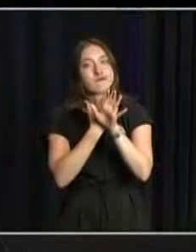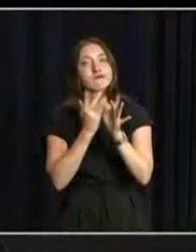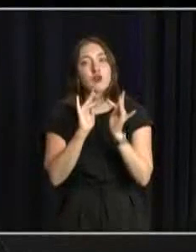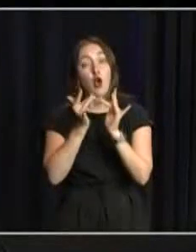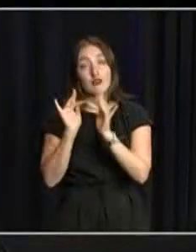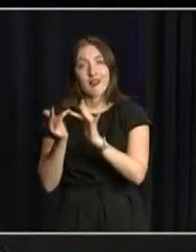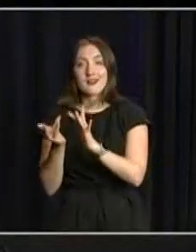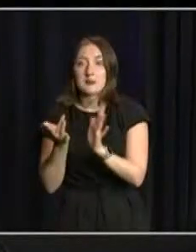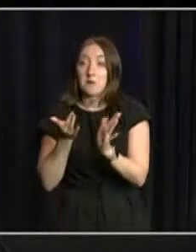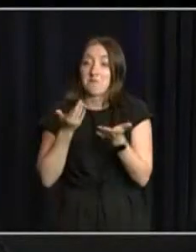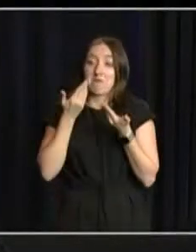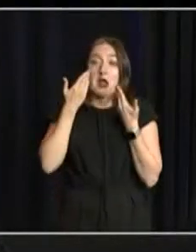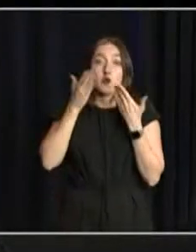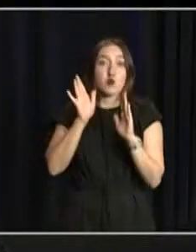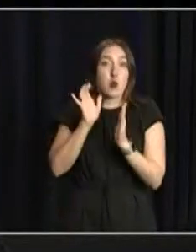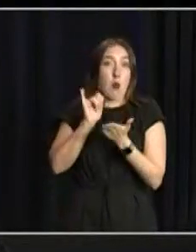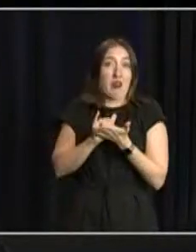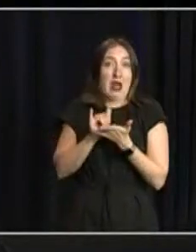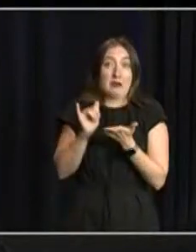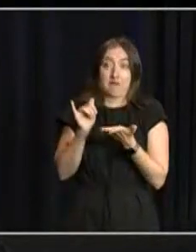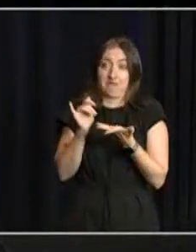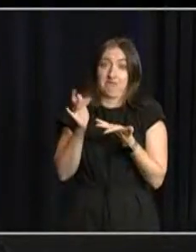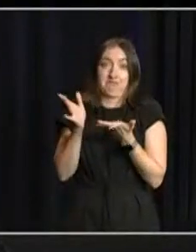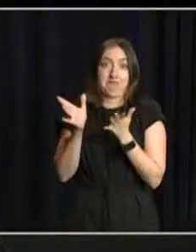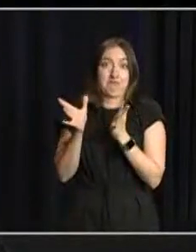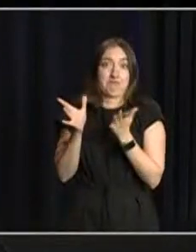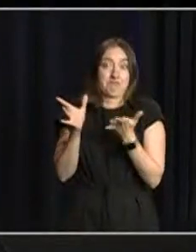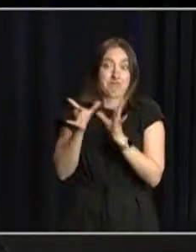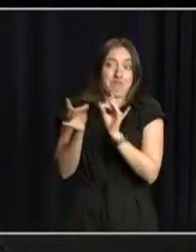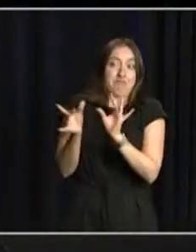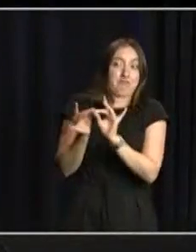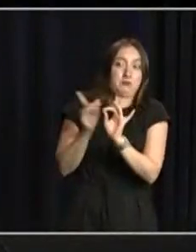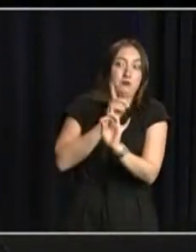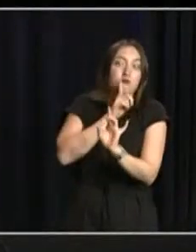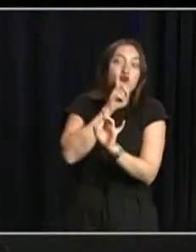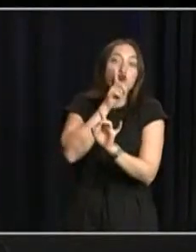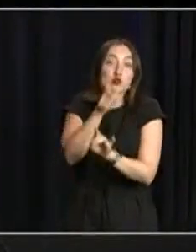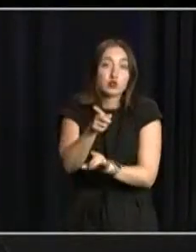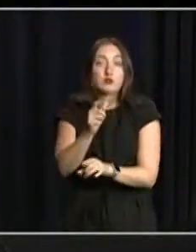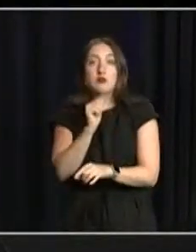on judicial conduct. Uh, these two judges out there have been at each others throat for